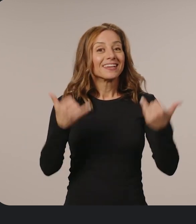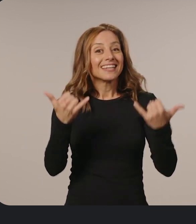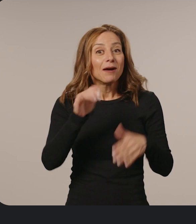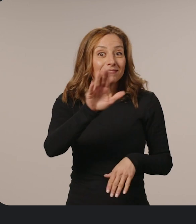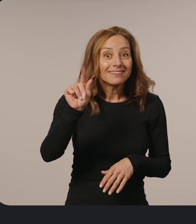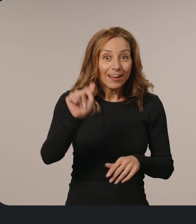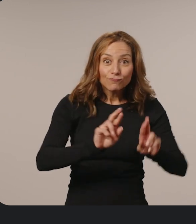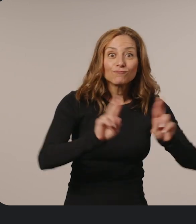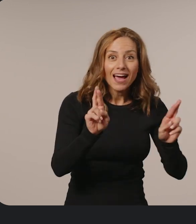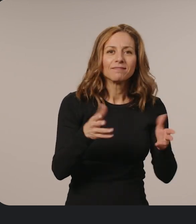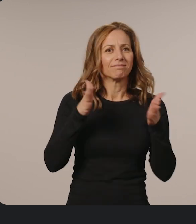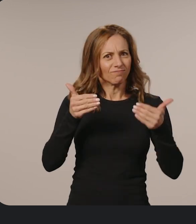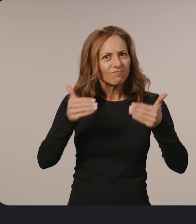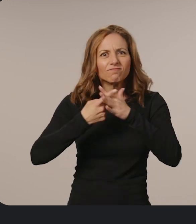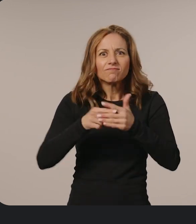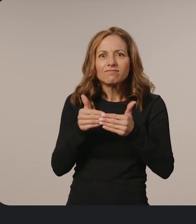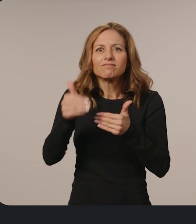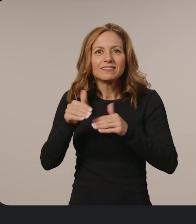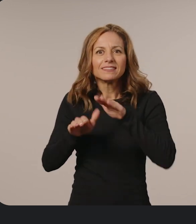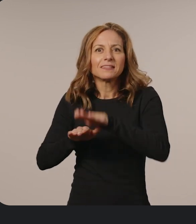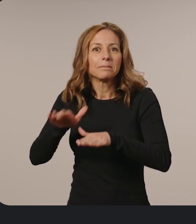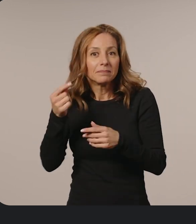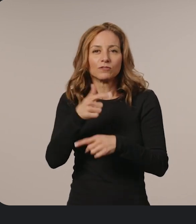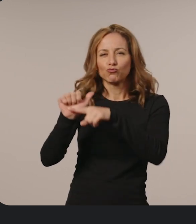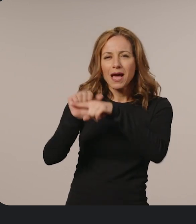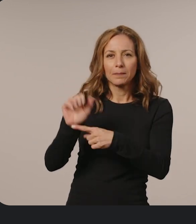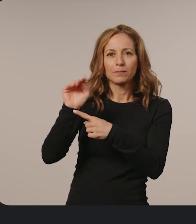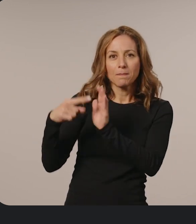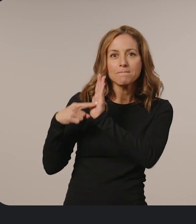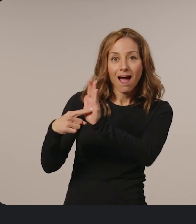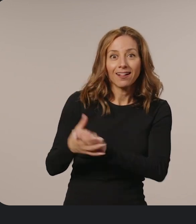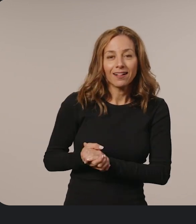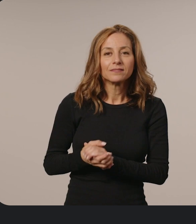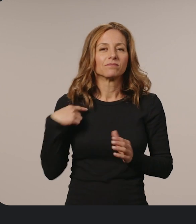Now that your data is ready, let's start on the next step, training a machine learning model.